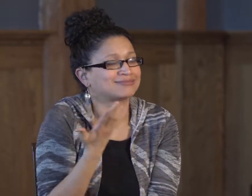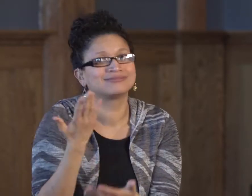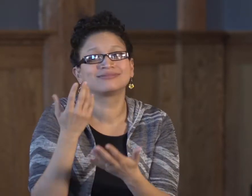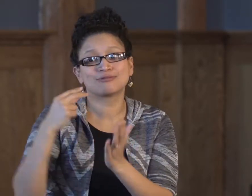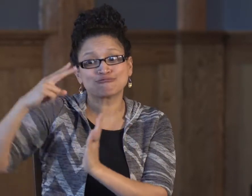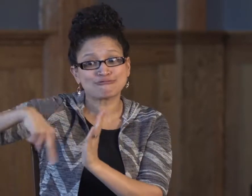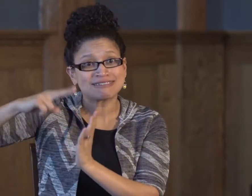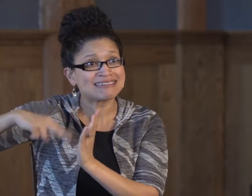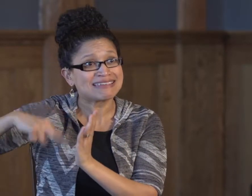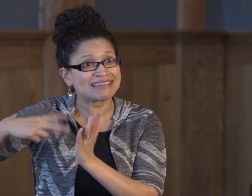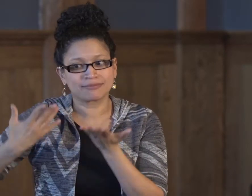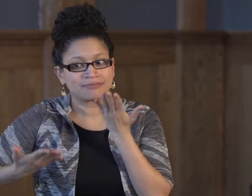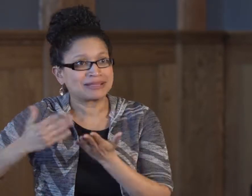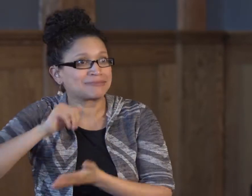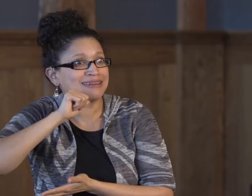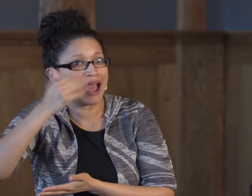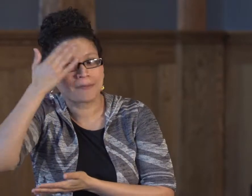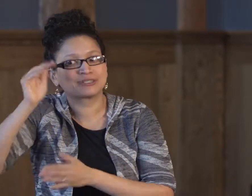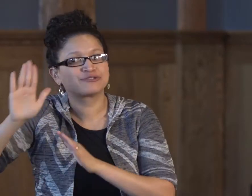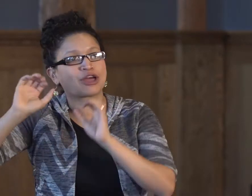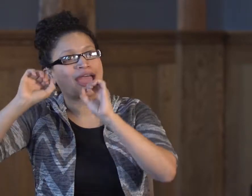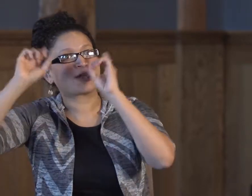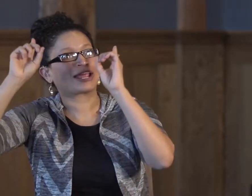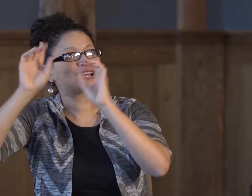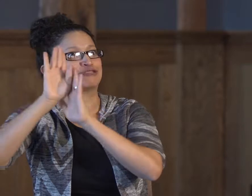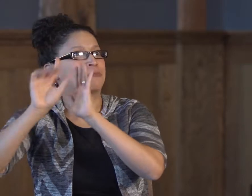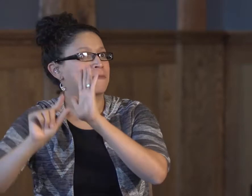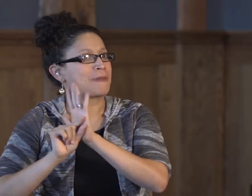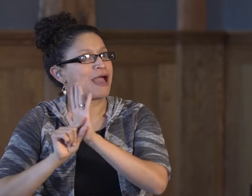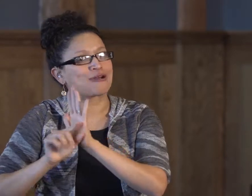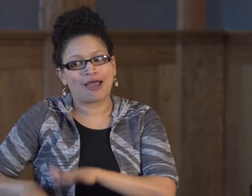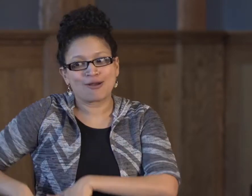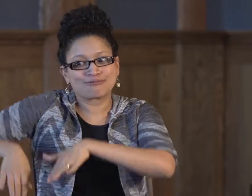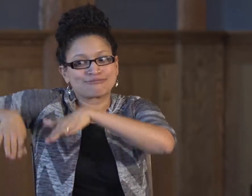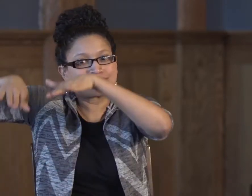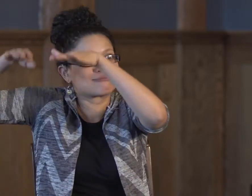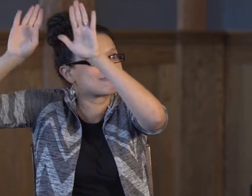their lifetime, and so they may think that that is normal. And because of their educational